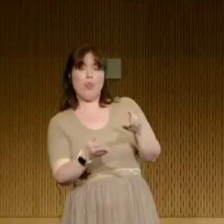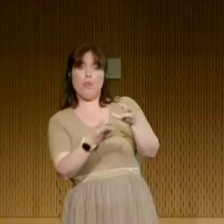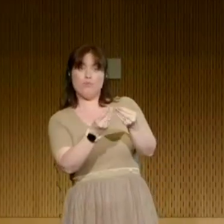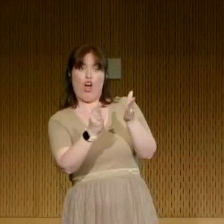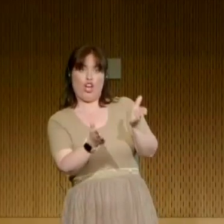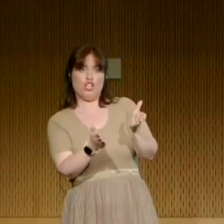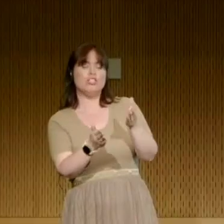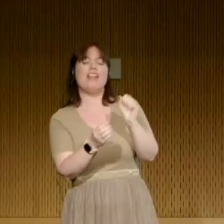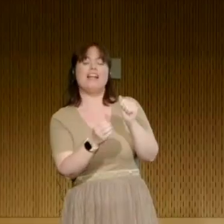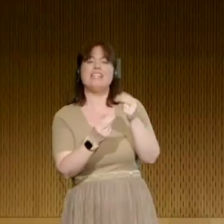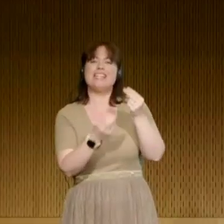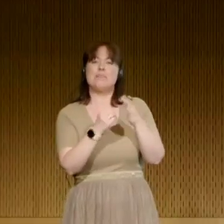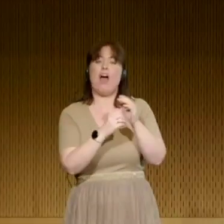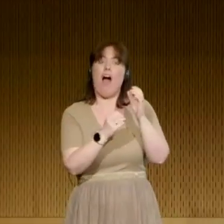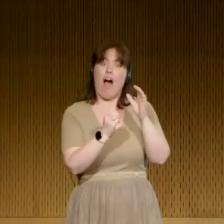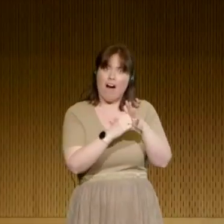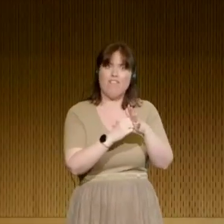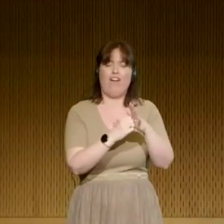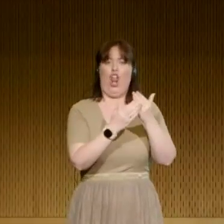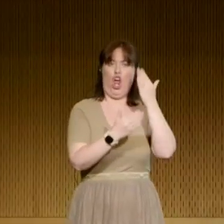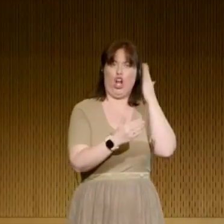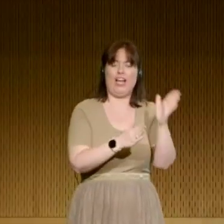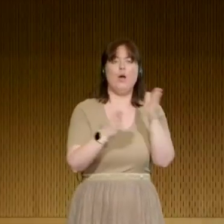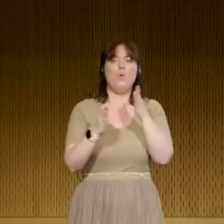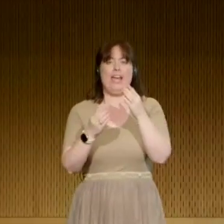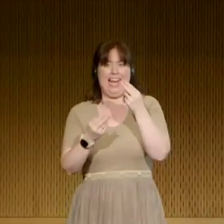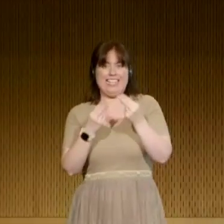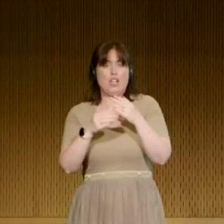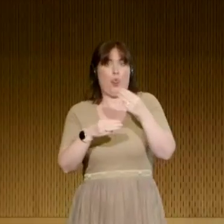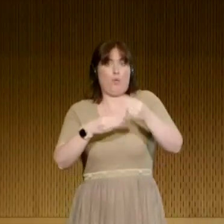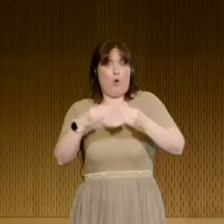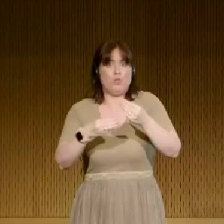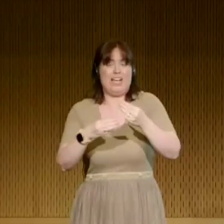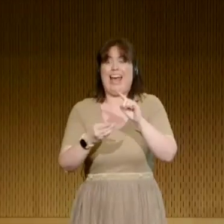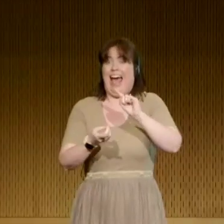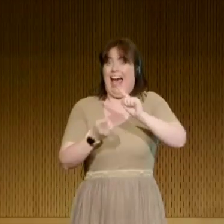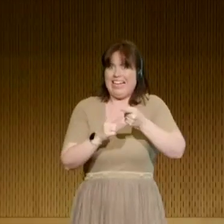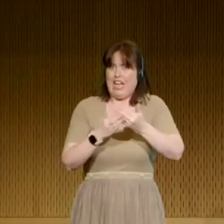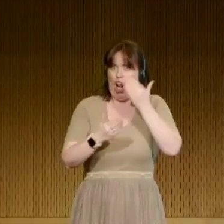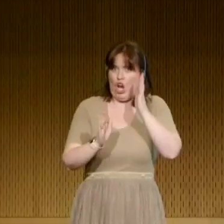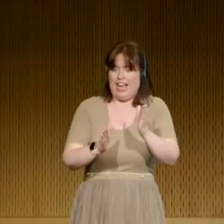of learning. We assess the process which is assessment as learning and then we offer feedback